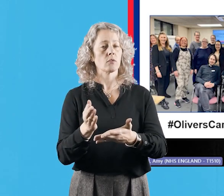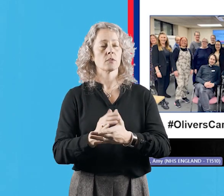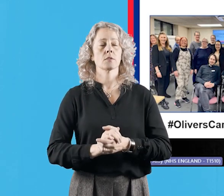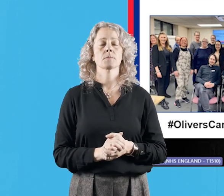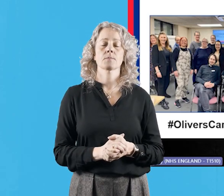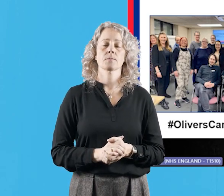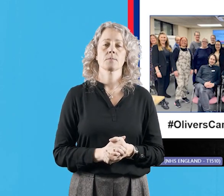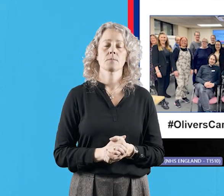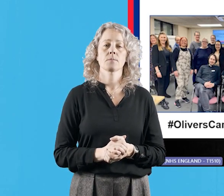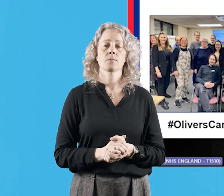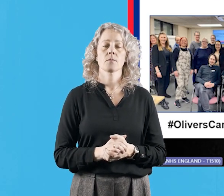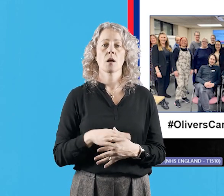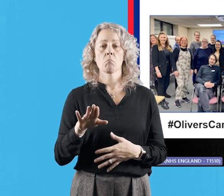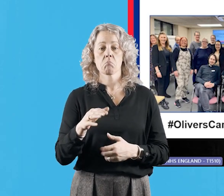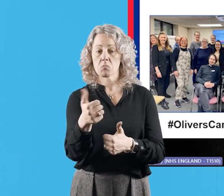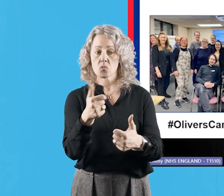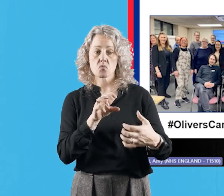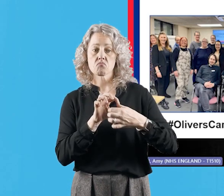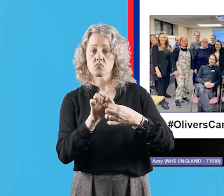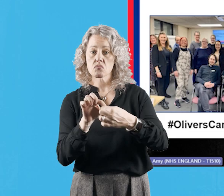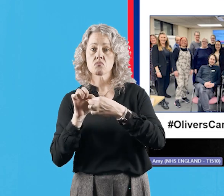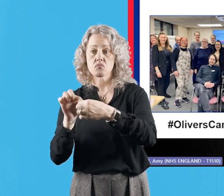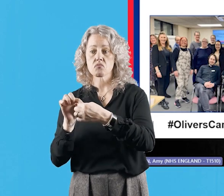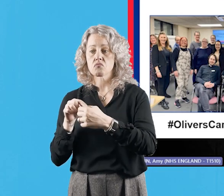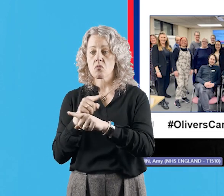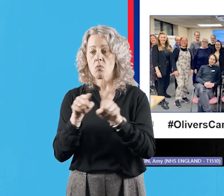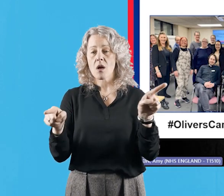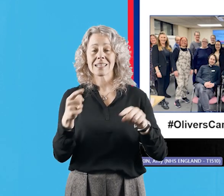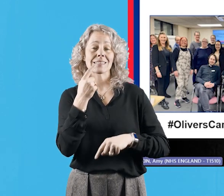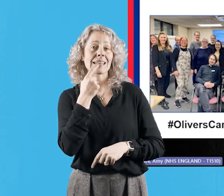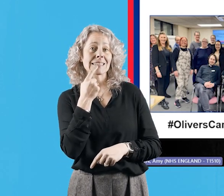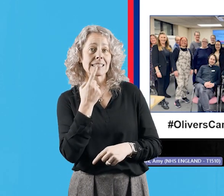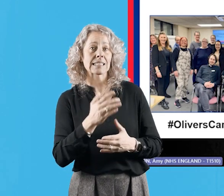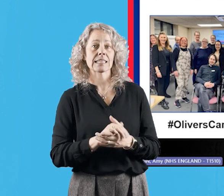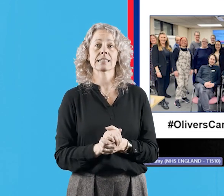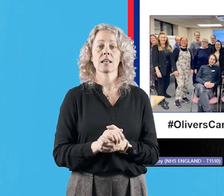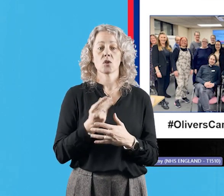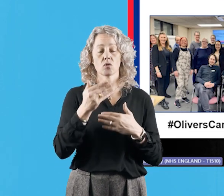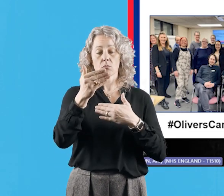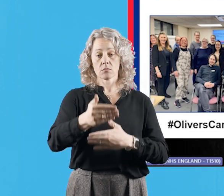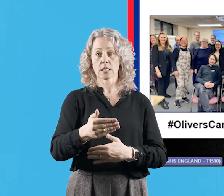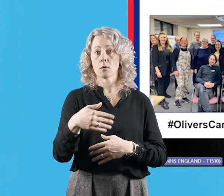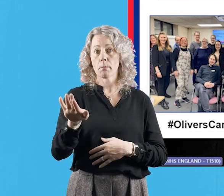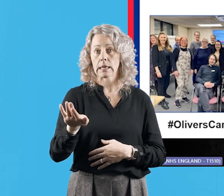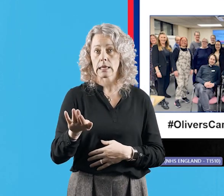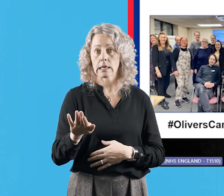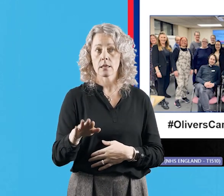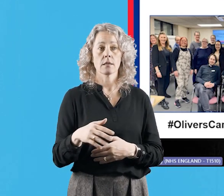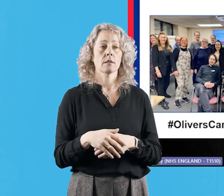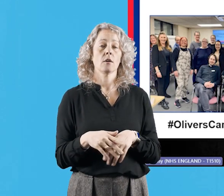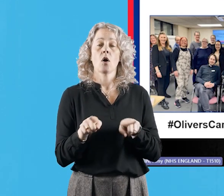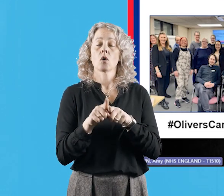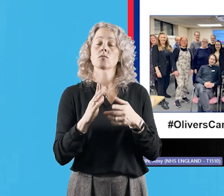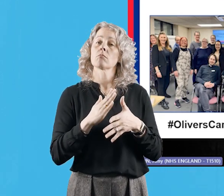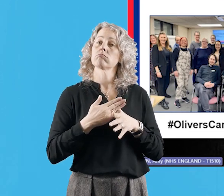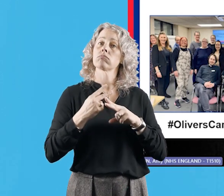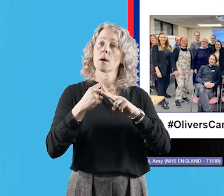said we've have had a good engagement with dentistry. We've done some sessions for dentistry in primary care from care